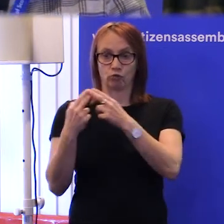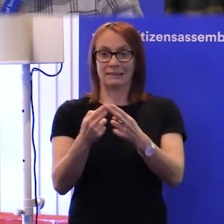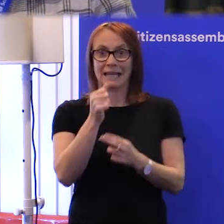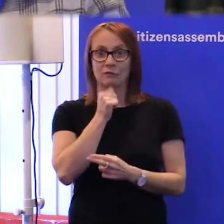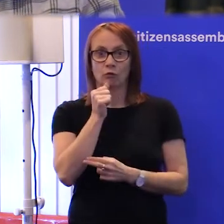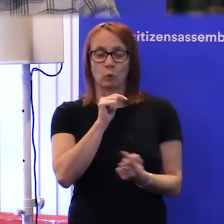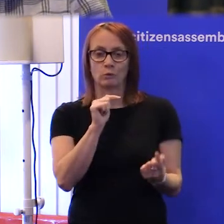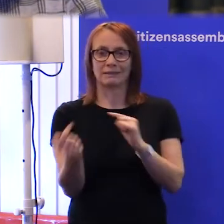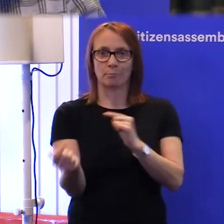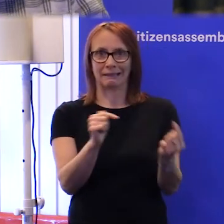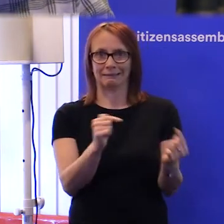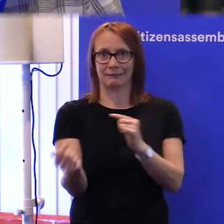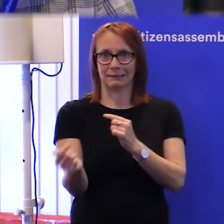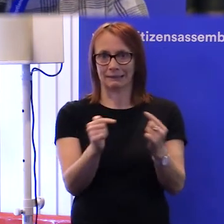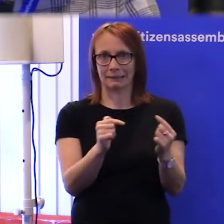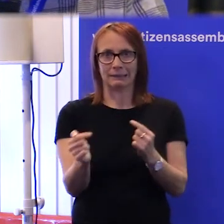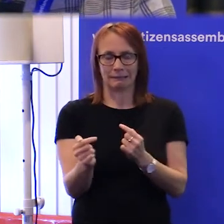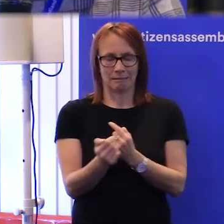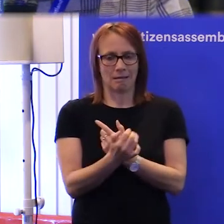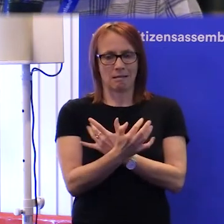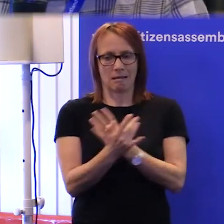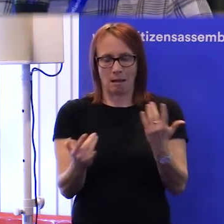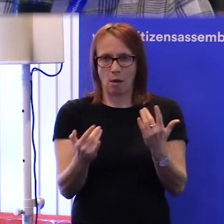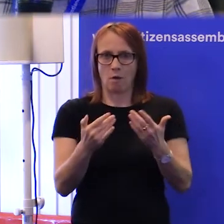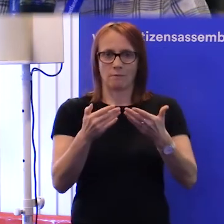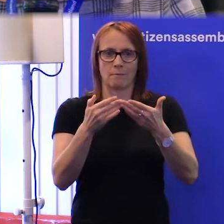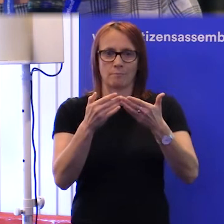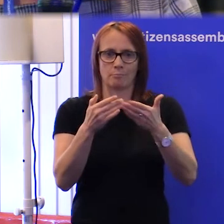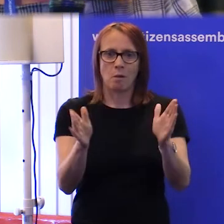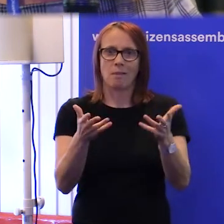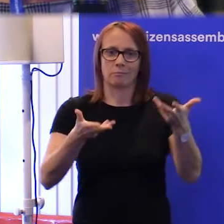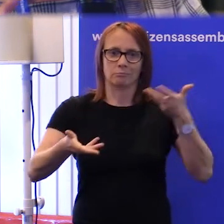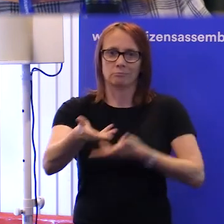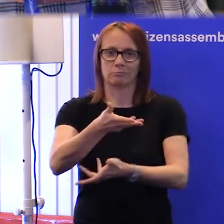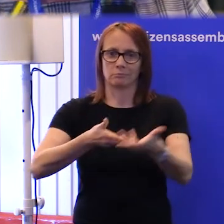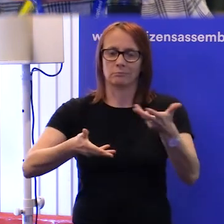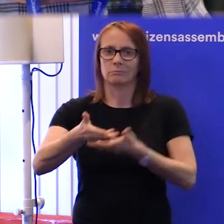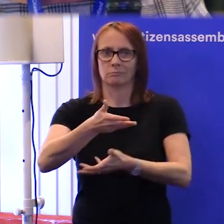the way that a lot of public important public discussions about issues that are